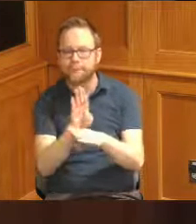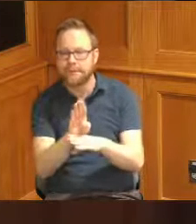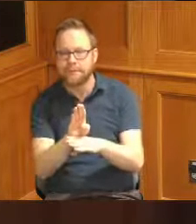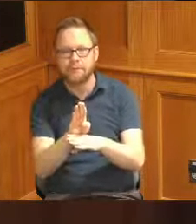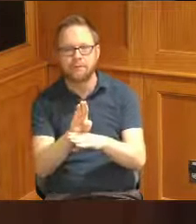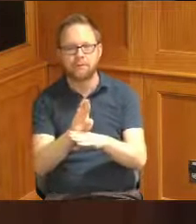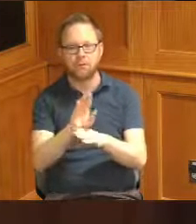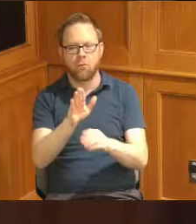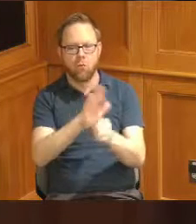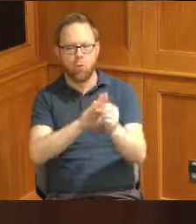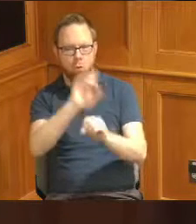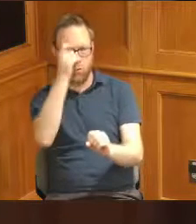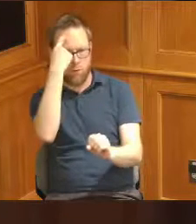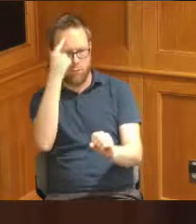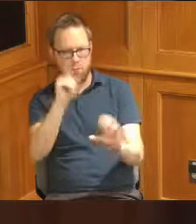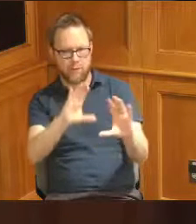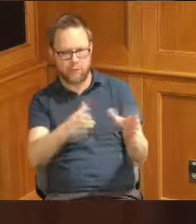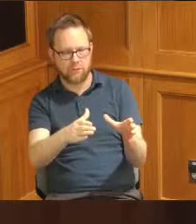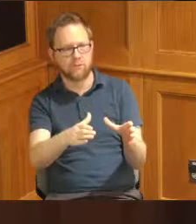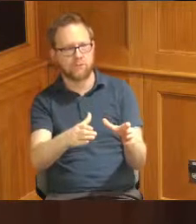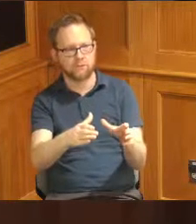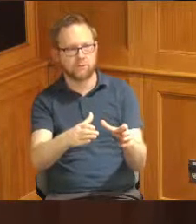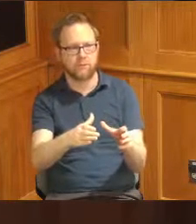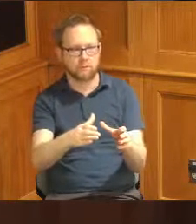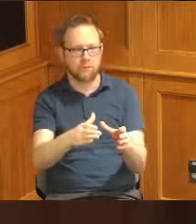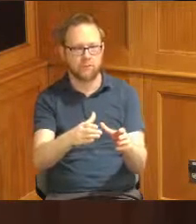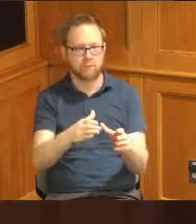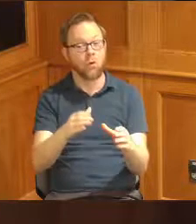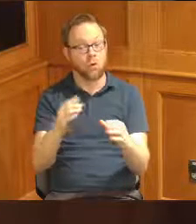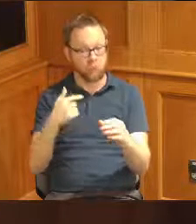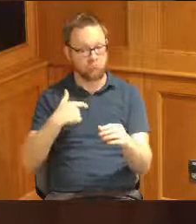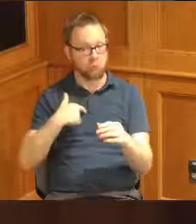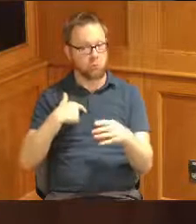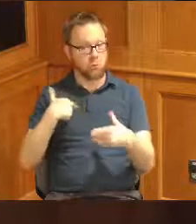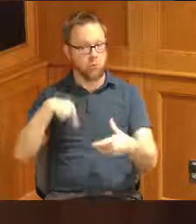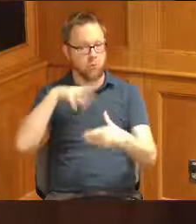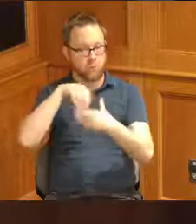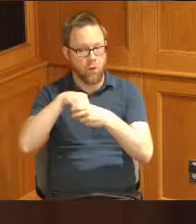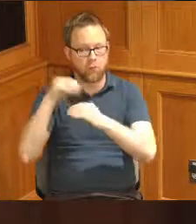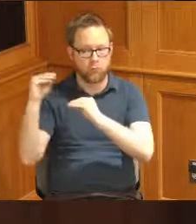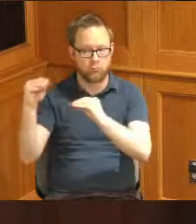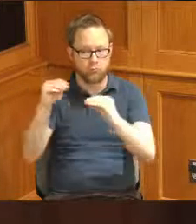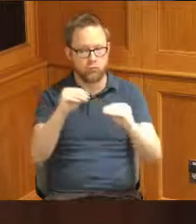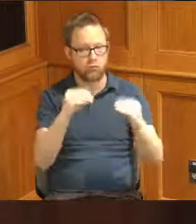governments I view emergency preparedness as being as as it states in the proclamation everybody's